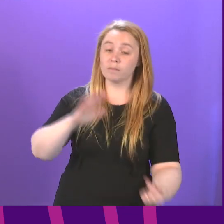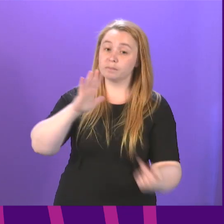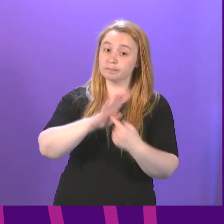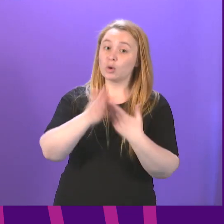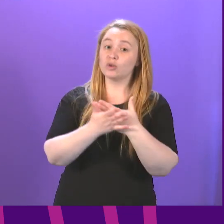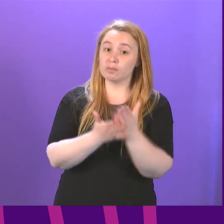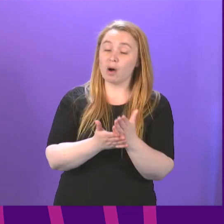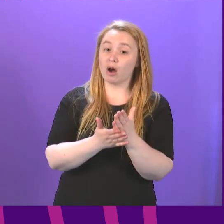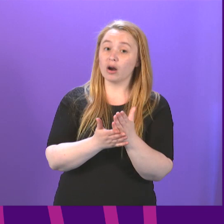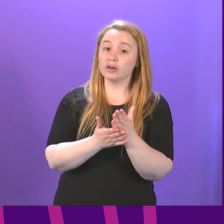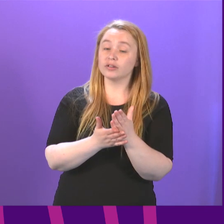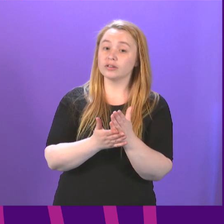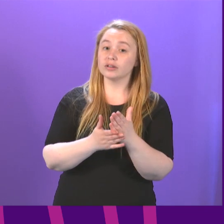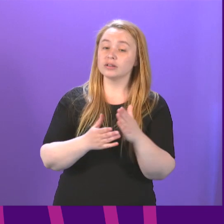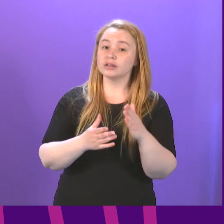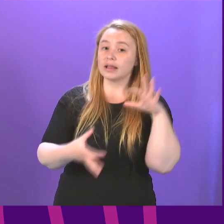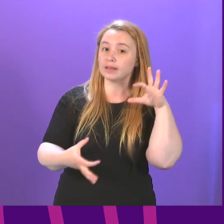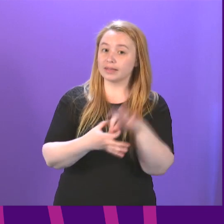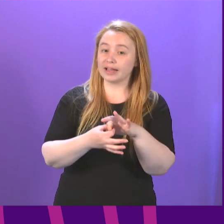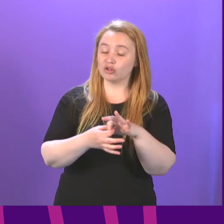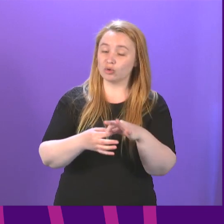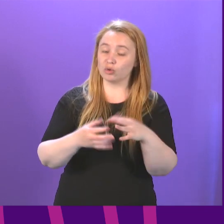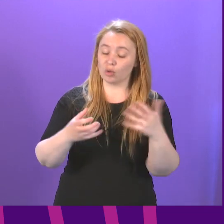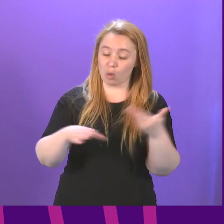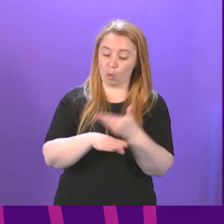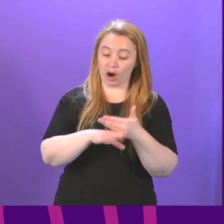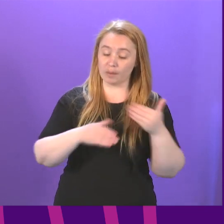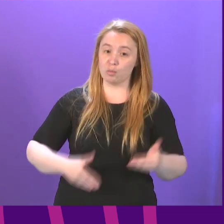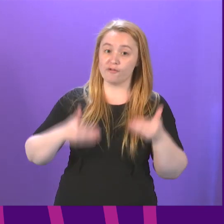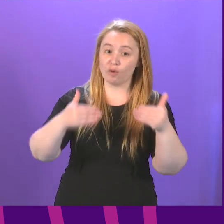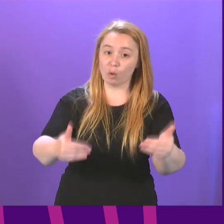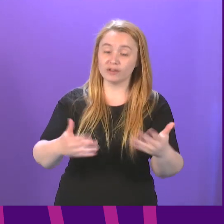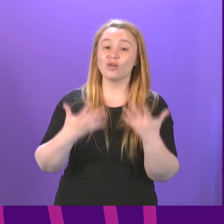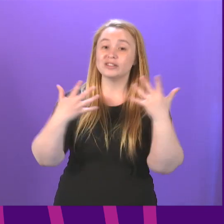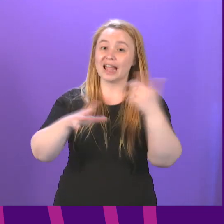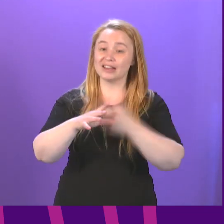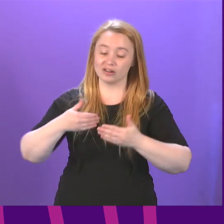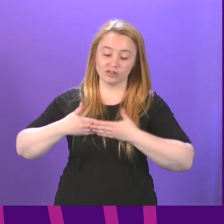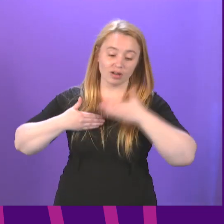of the work that we need to do over the next 10 years to meet our interim targets,